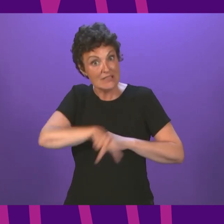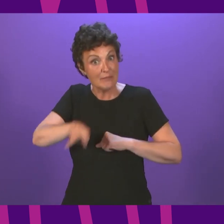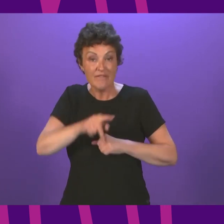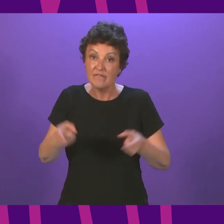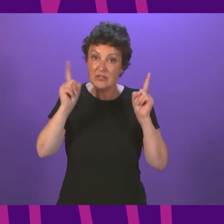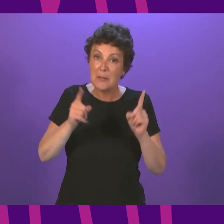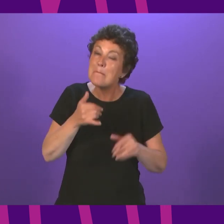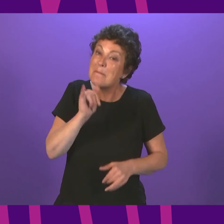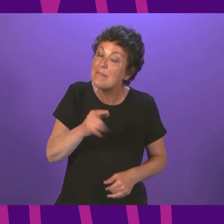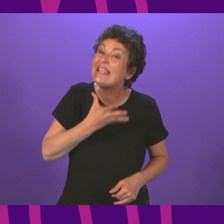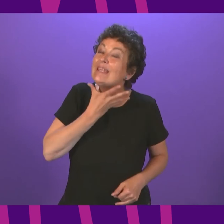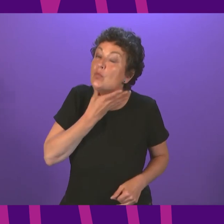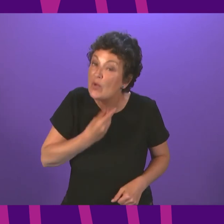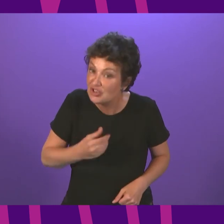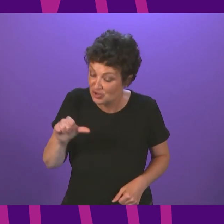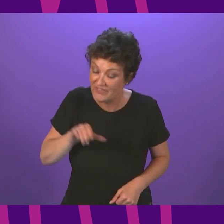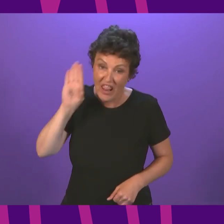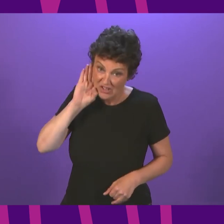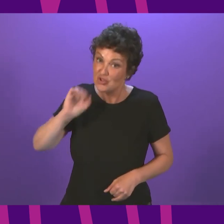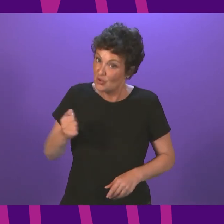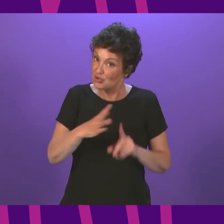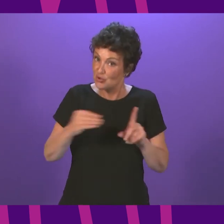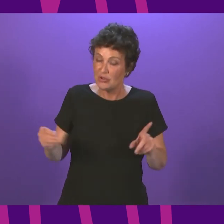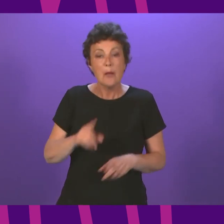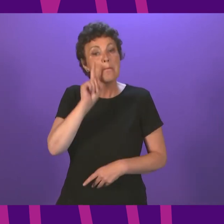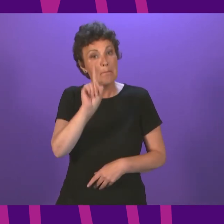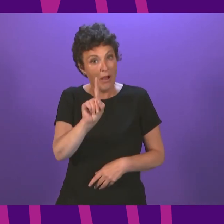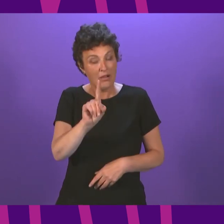If she feels that a Government minister has failed in their duties somehow, she might